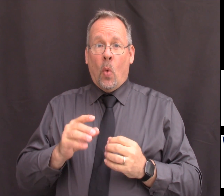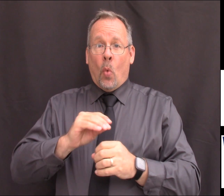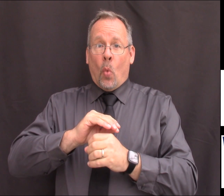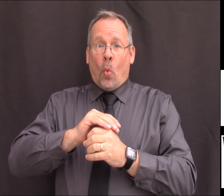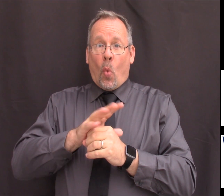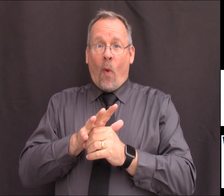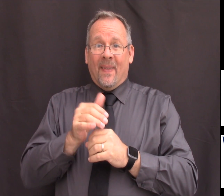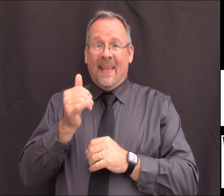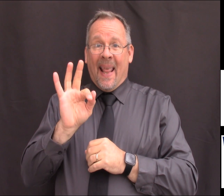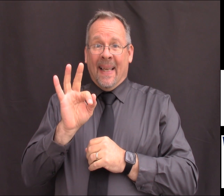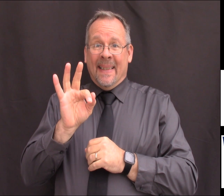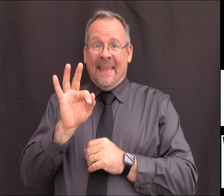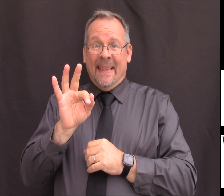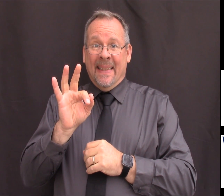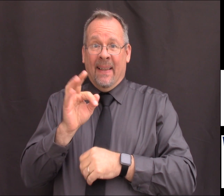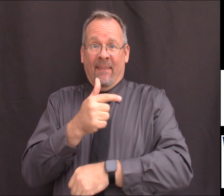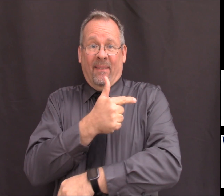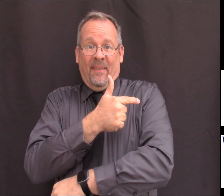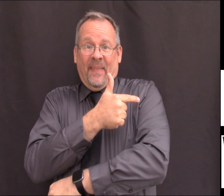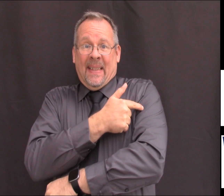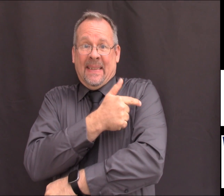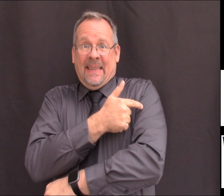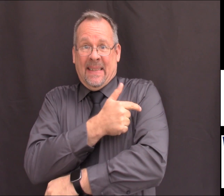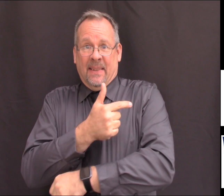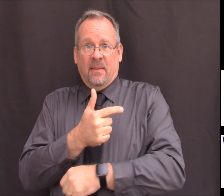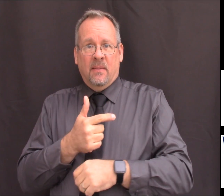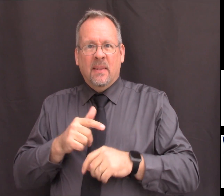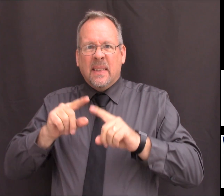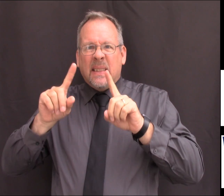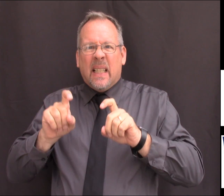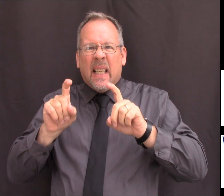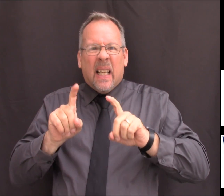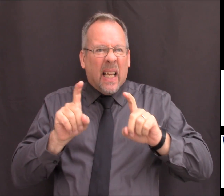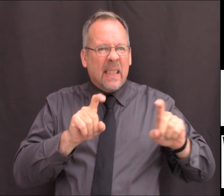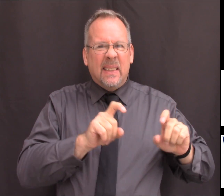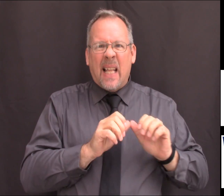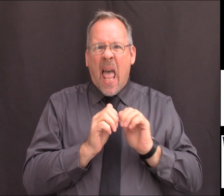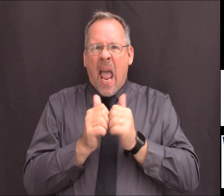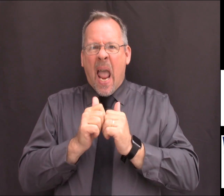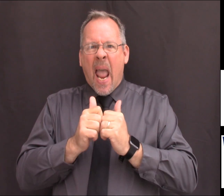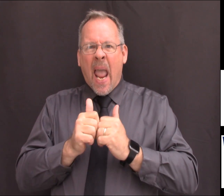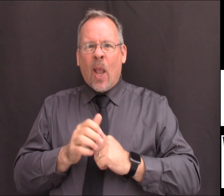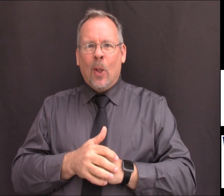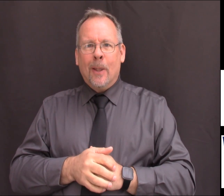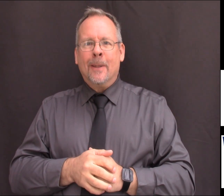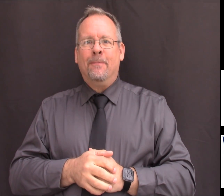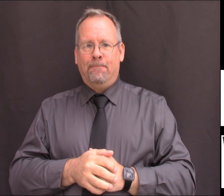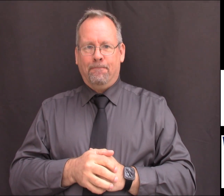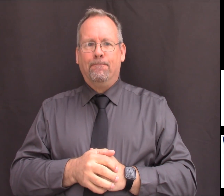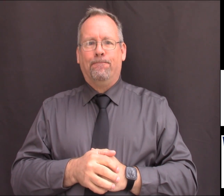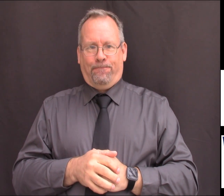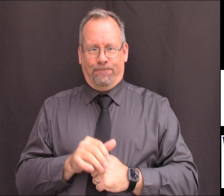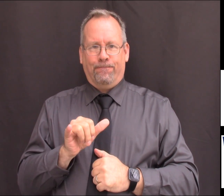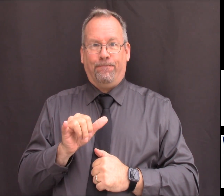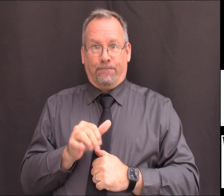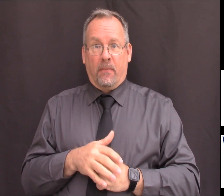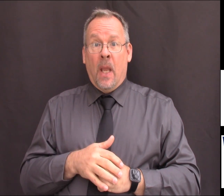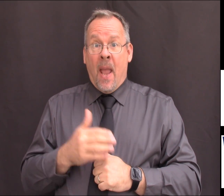How are the COVID-19 vaccines being tested?